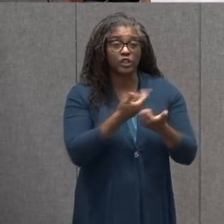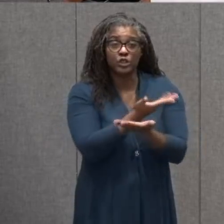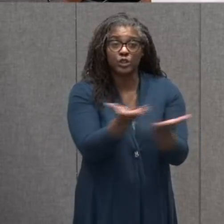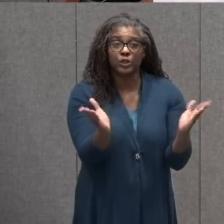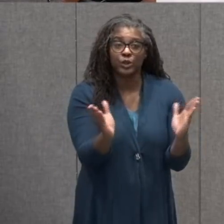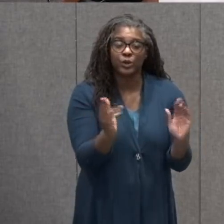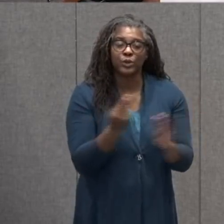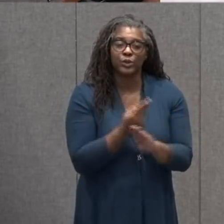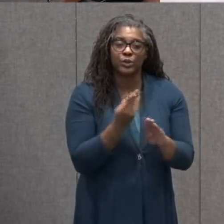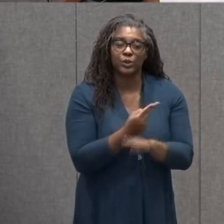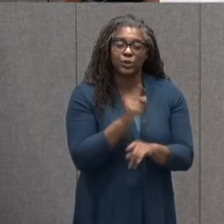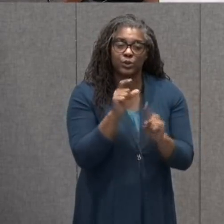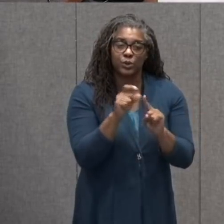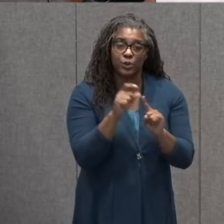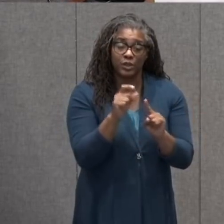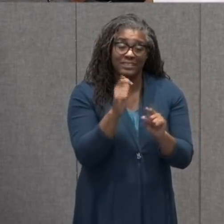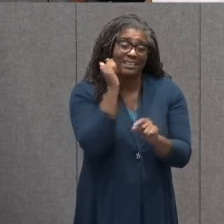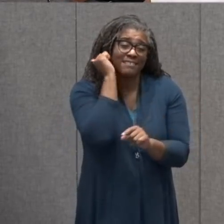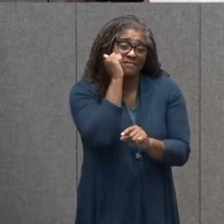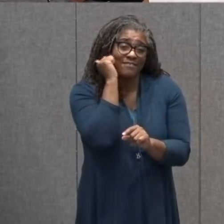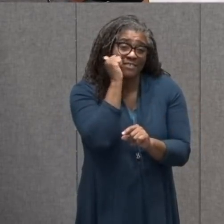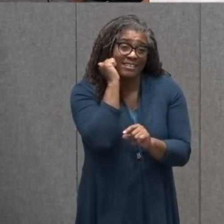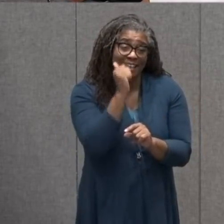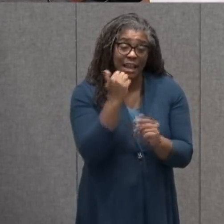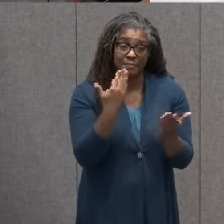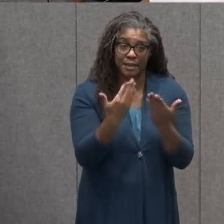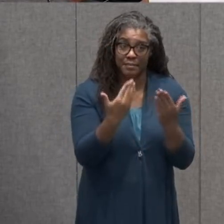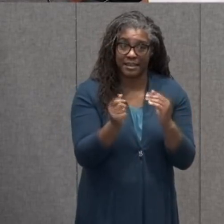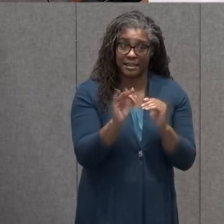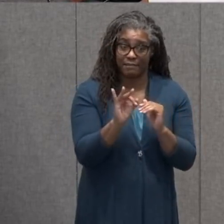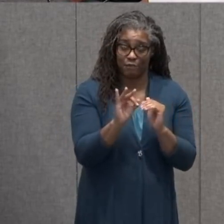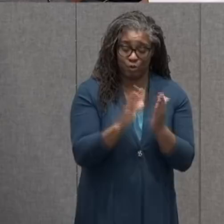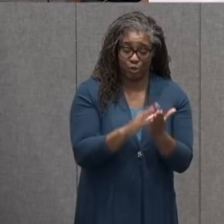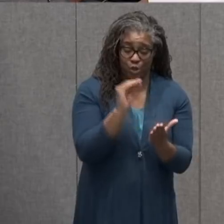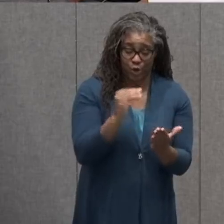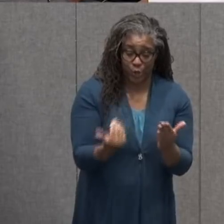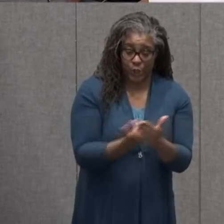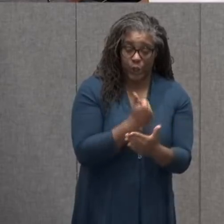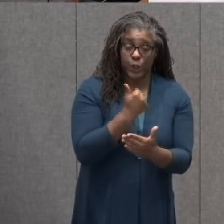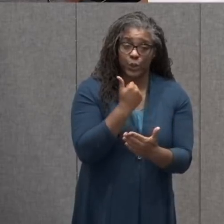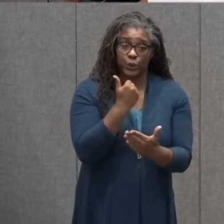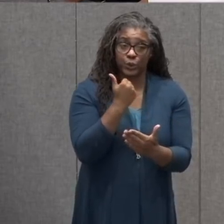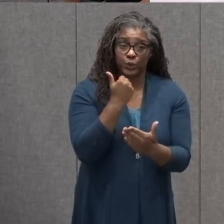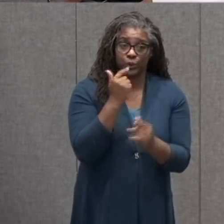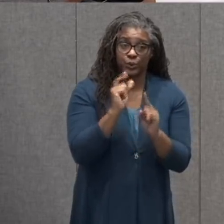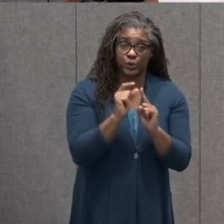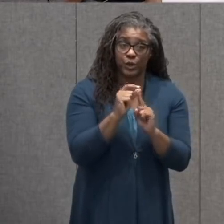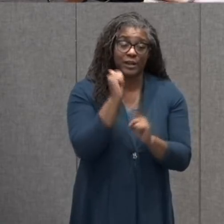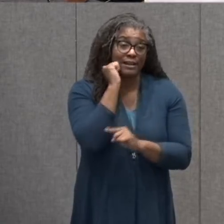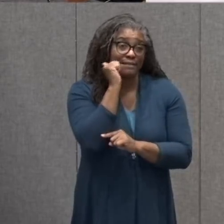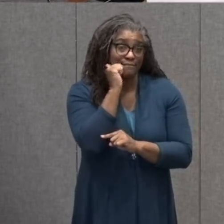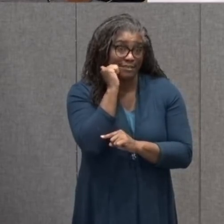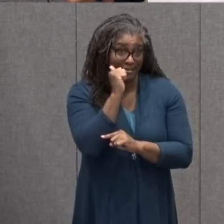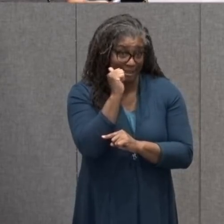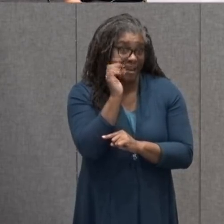Maybe if we learn a new word a day, we can use that as we progress through the day. - What a good idea. What a good idea, and this is probably